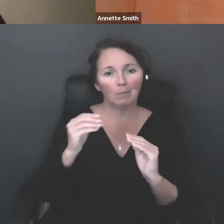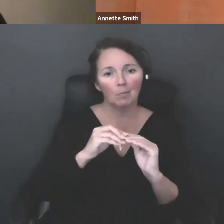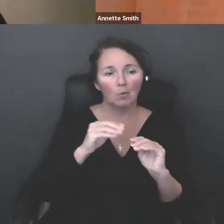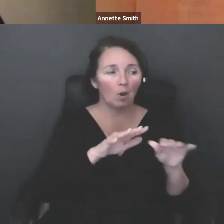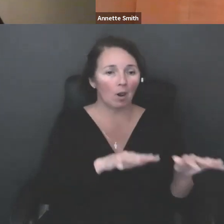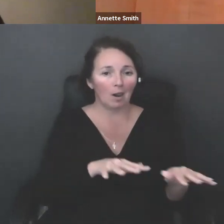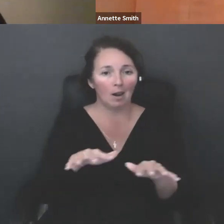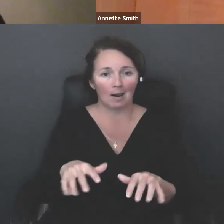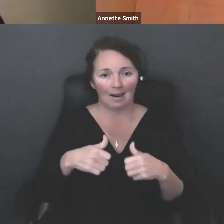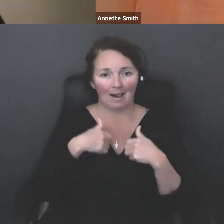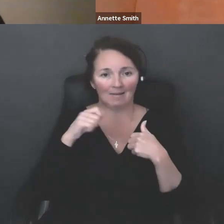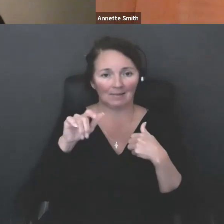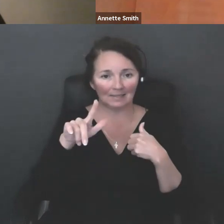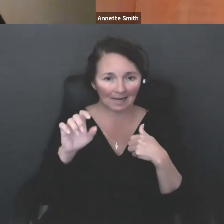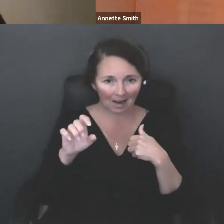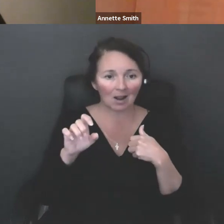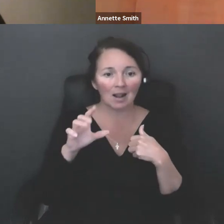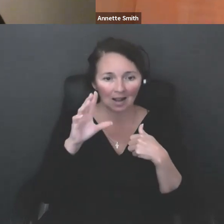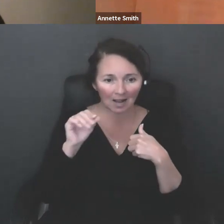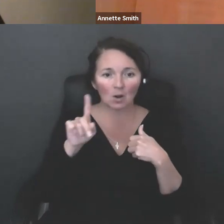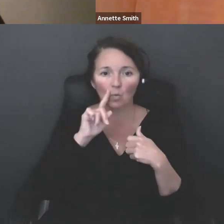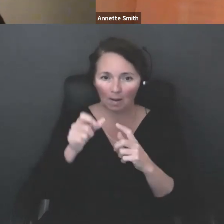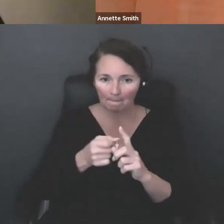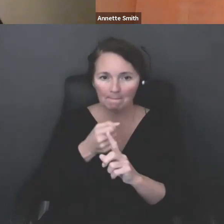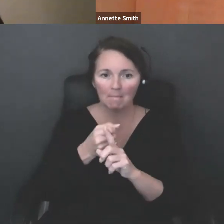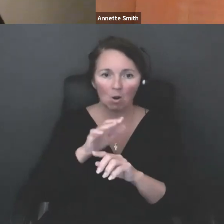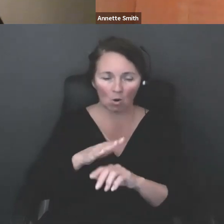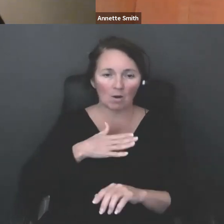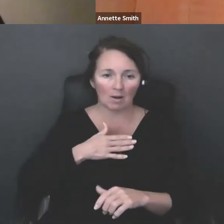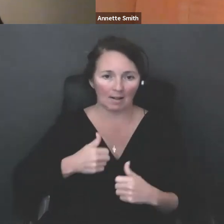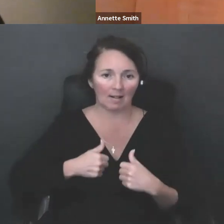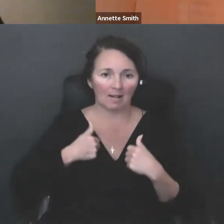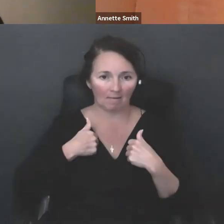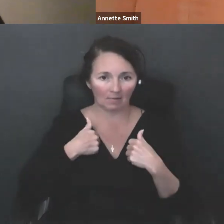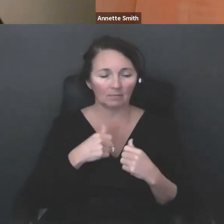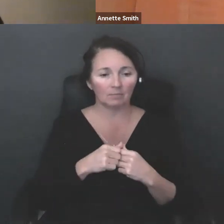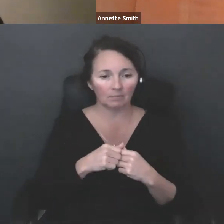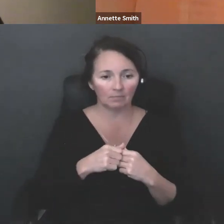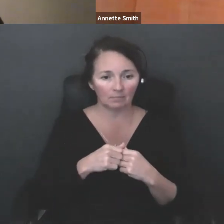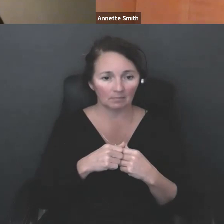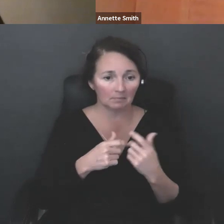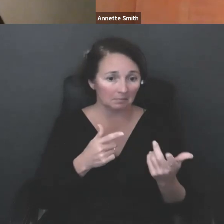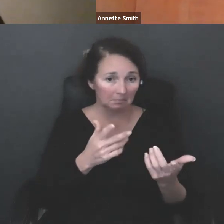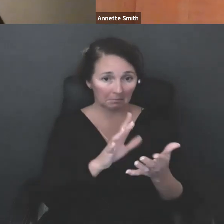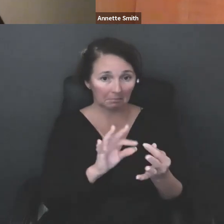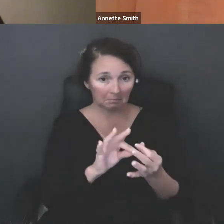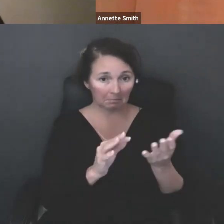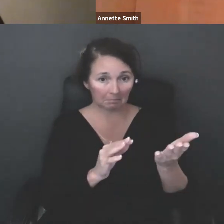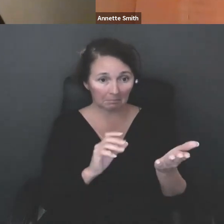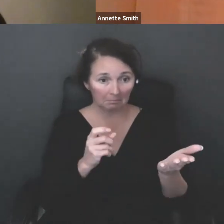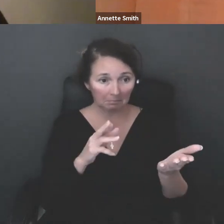Because I'm working from home, I am not on a work schedule and she has been more on a laid back lifestyle as well.